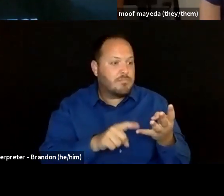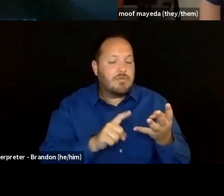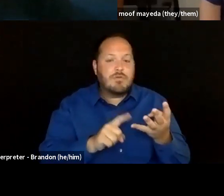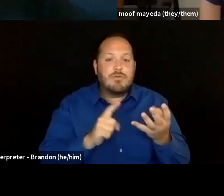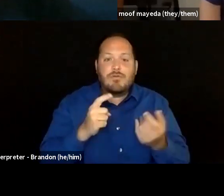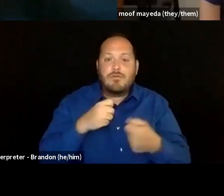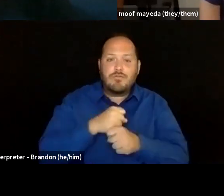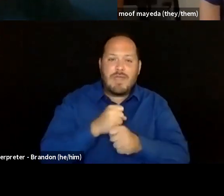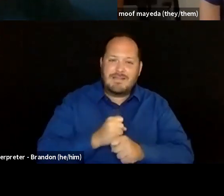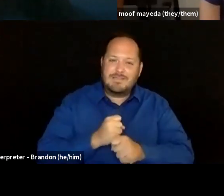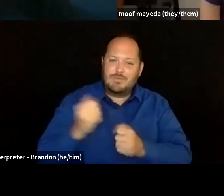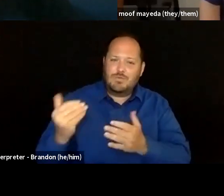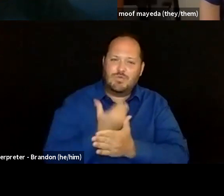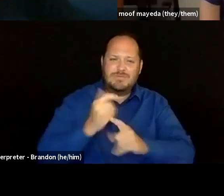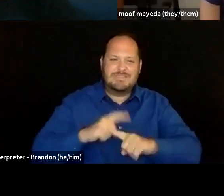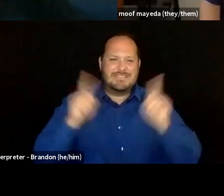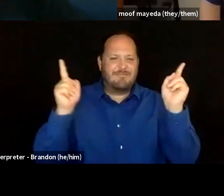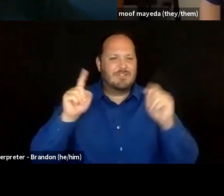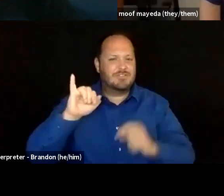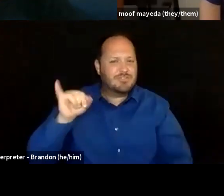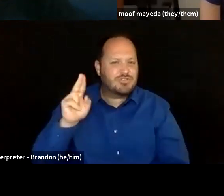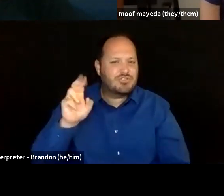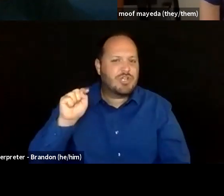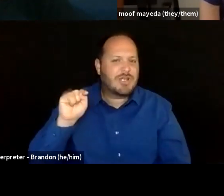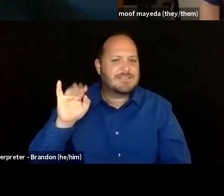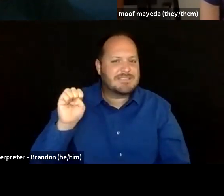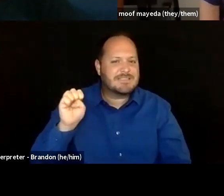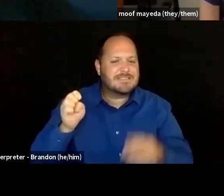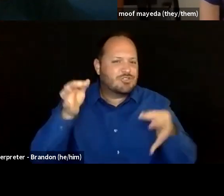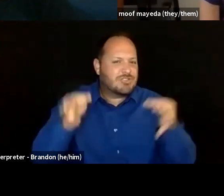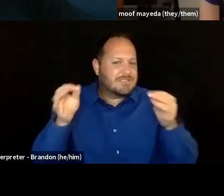trans folks and, you know, having to deal with not only,